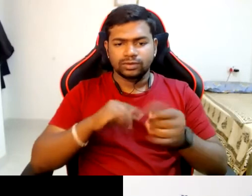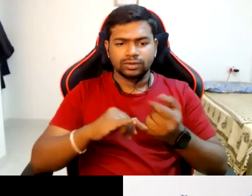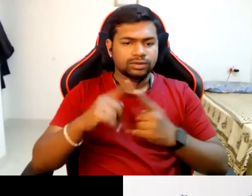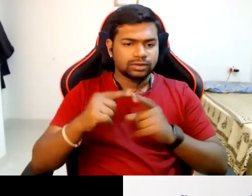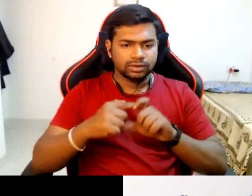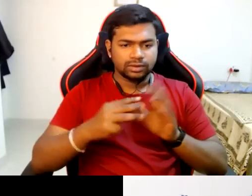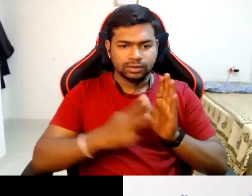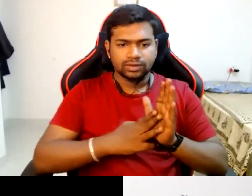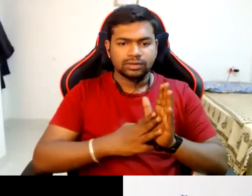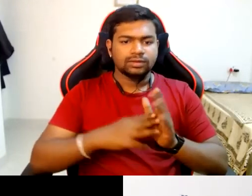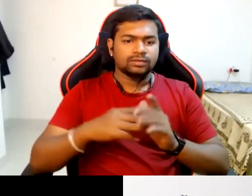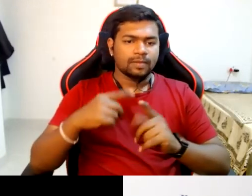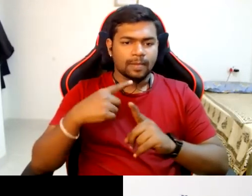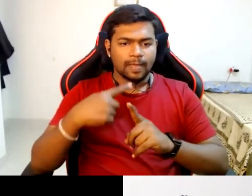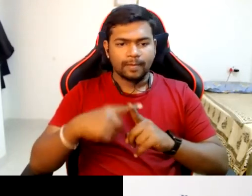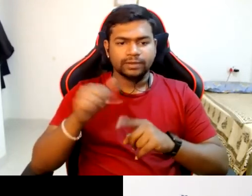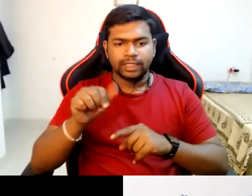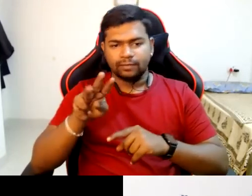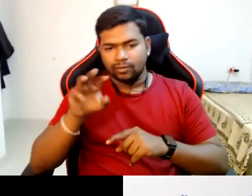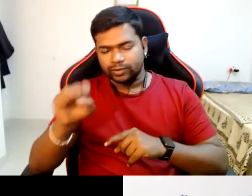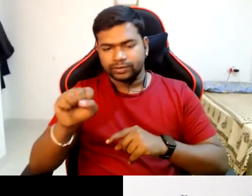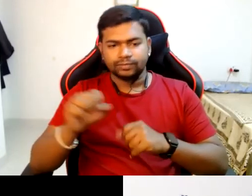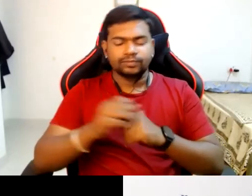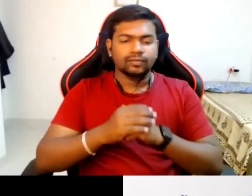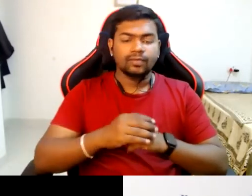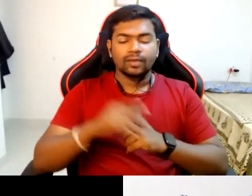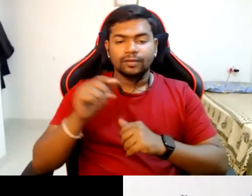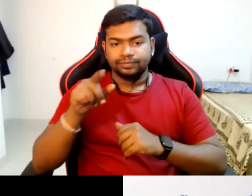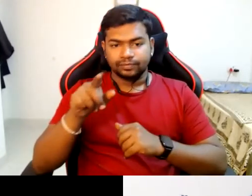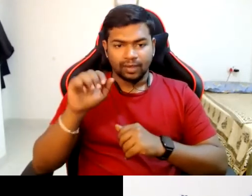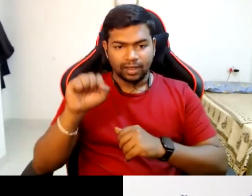Sandeep.. Sandeep thanks so much.. for taking out the time